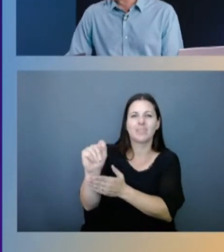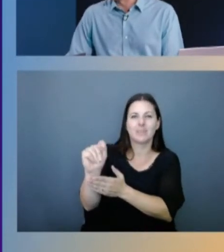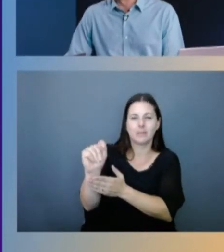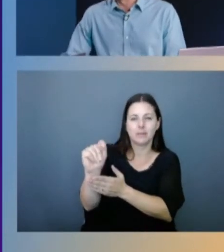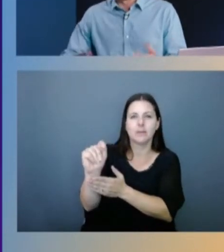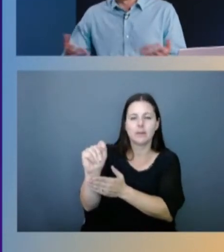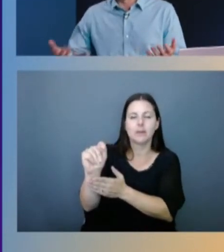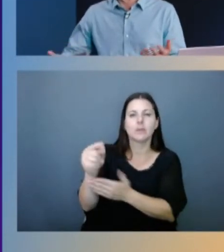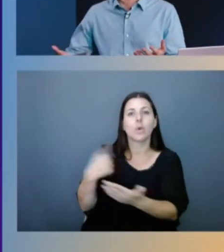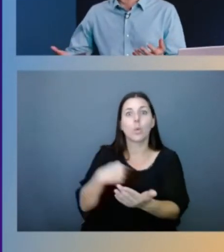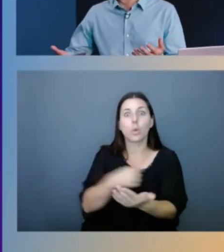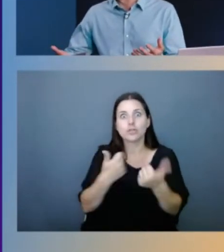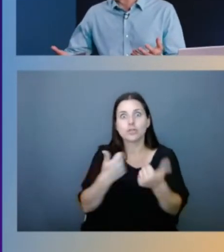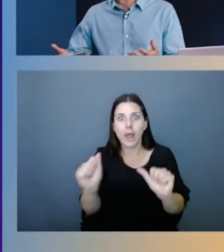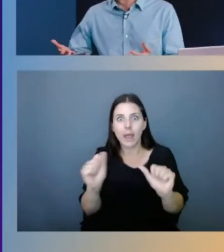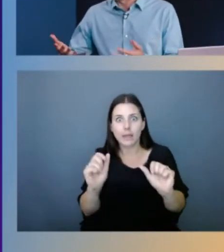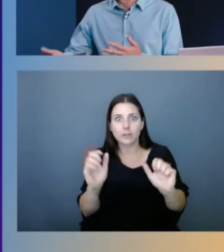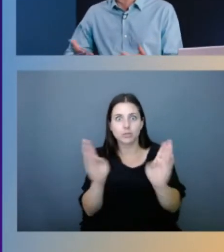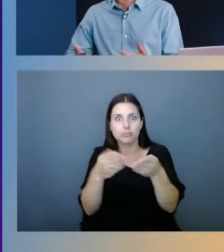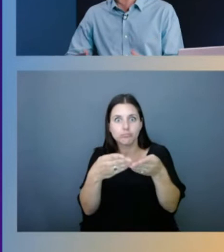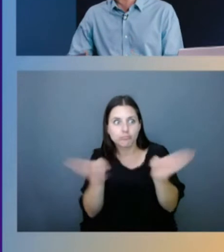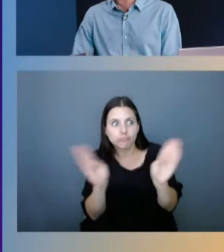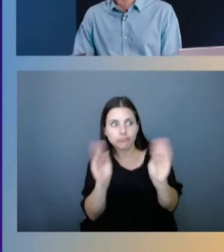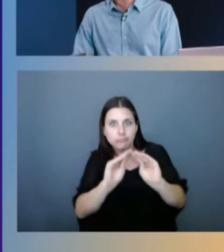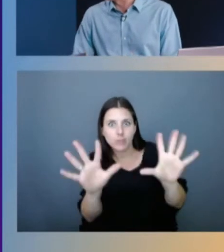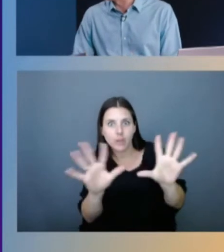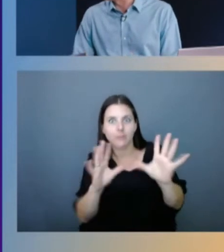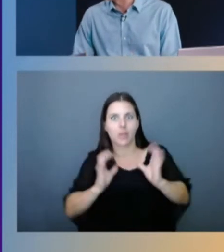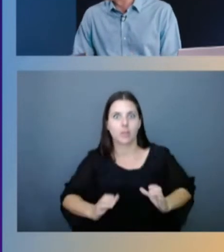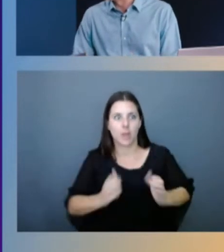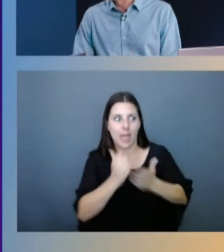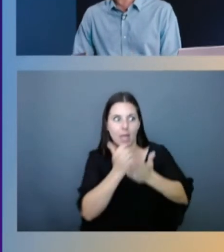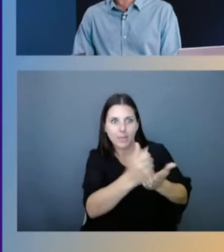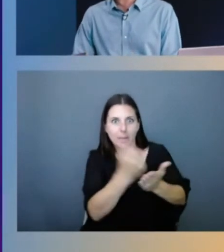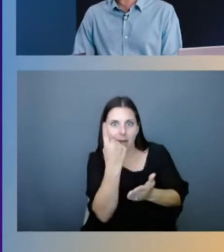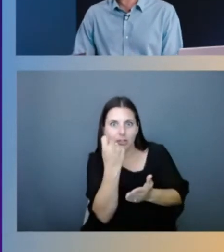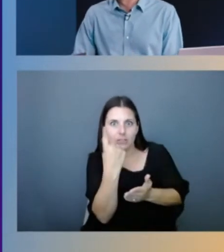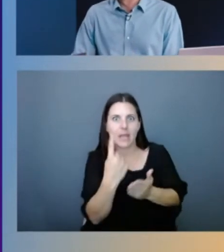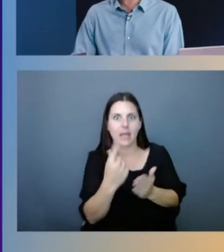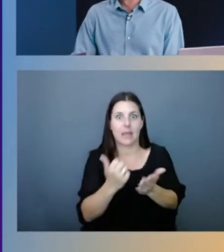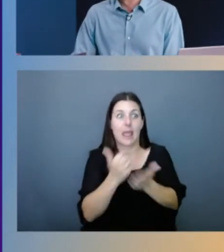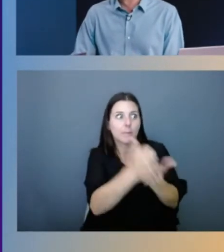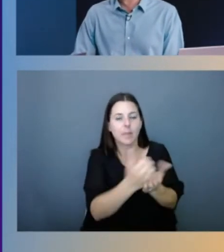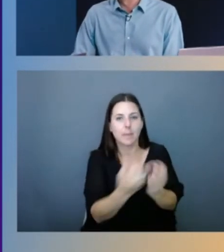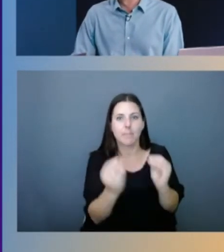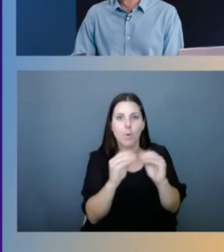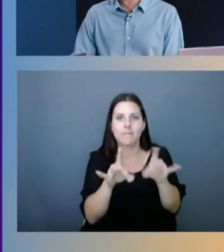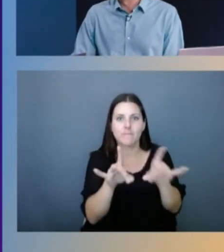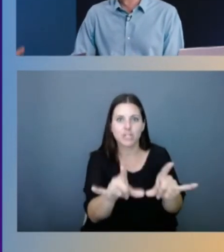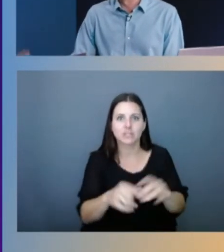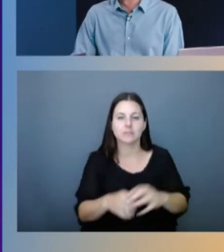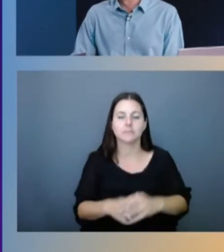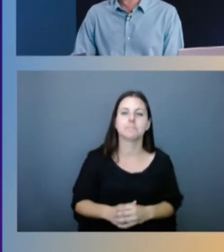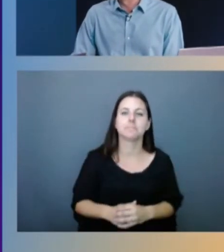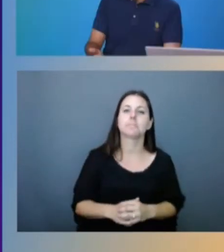to the way they transition to the cloud and it also helps them with efficiency. Oh yeah. First thing is we have a sustainability pillar